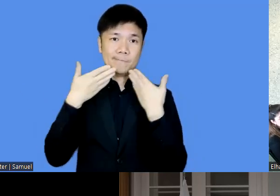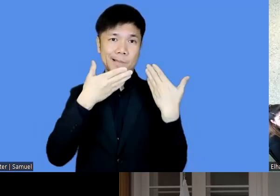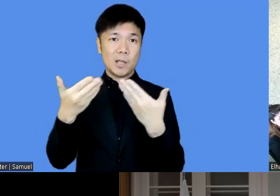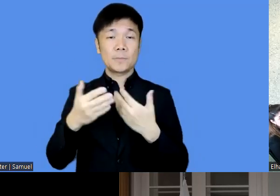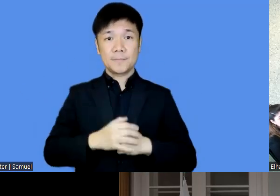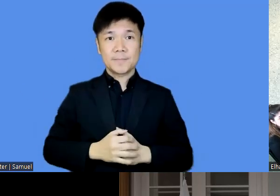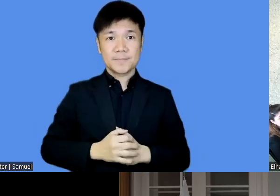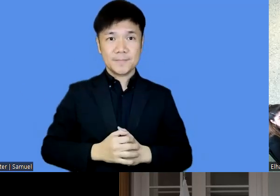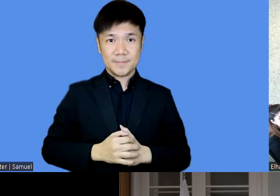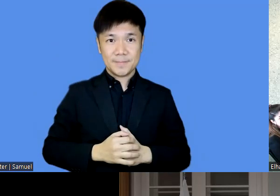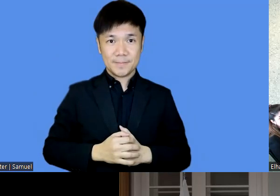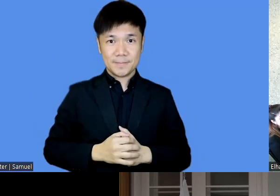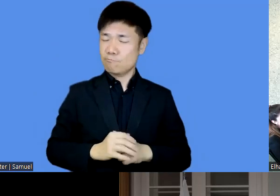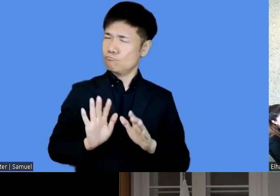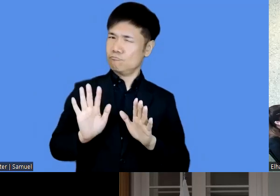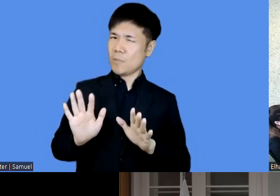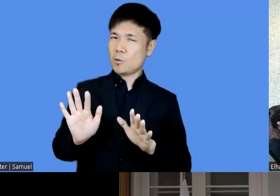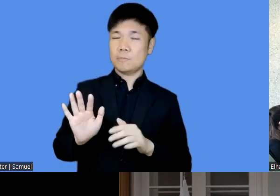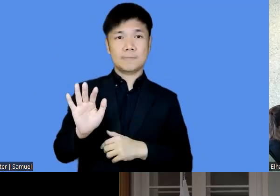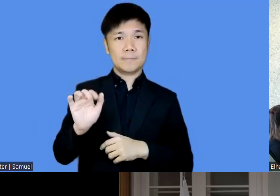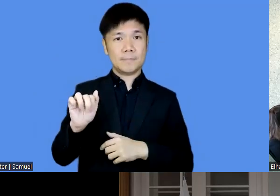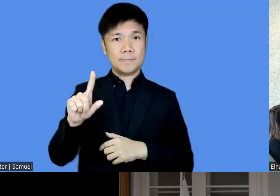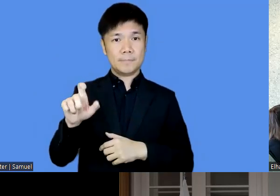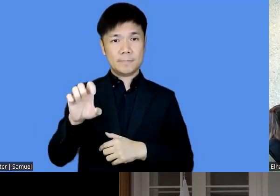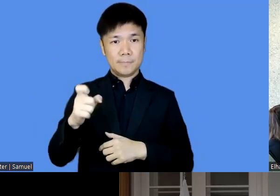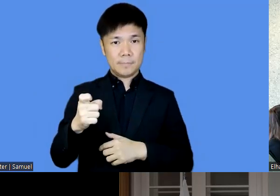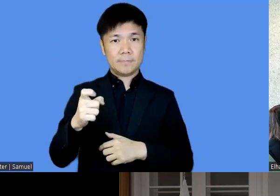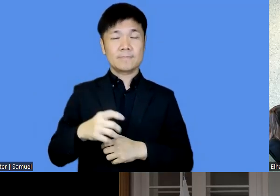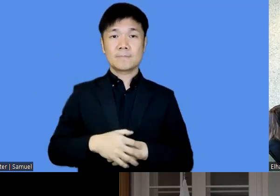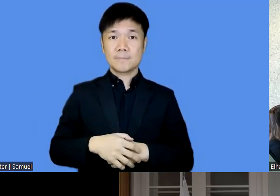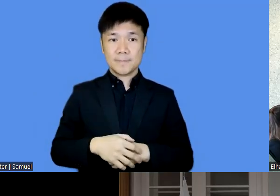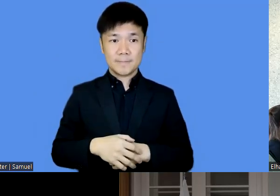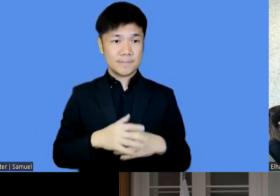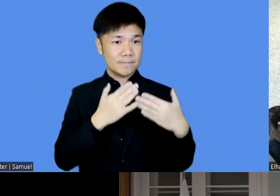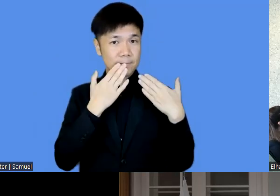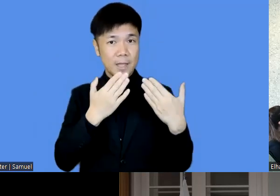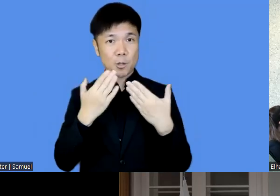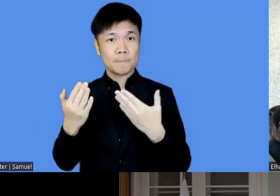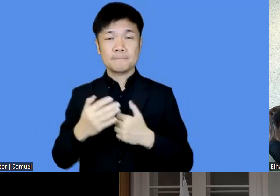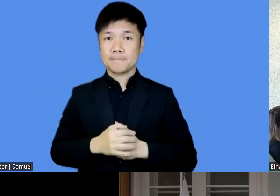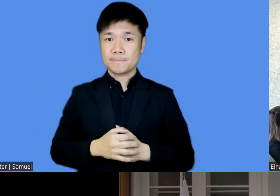Elham Youssefian: Thank you, Alex. William, do you want to add anything about the military disability consultations? William Pons: Sure.